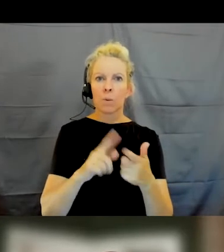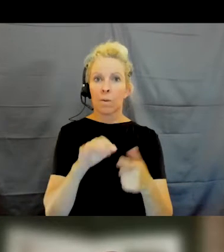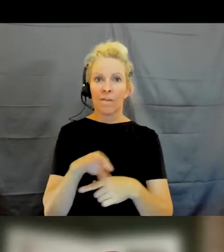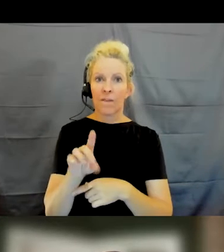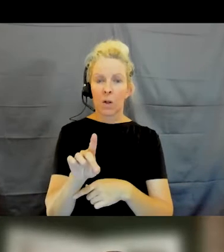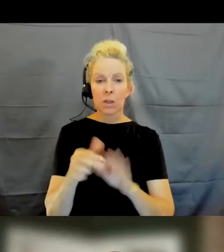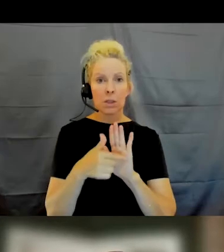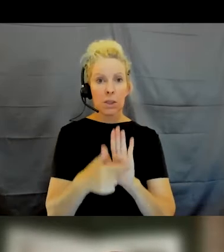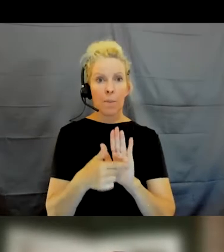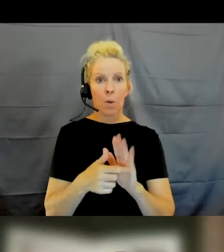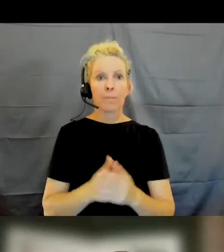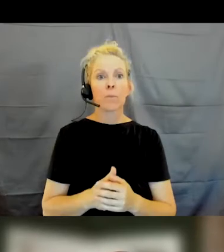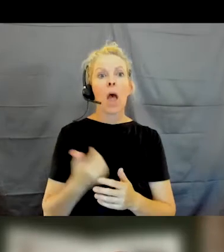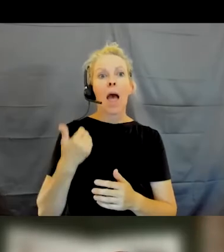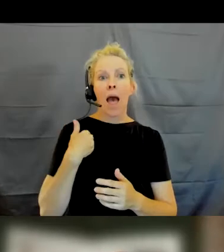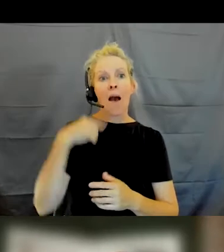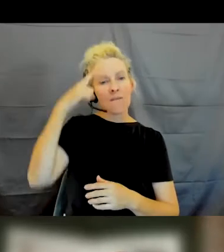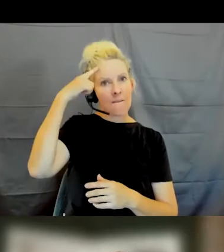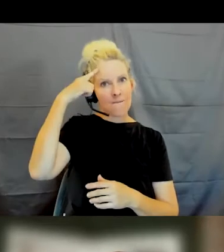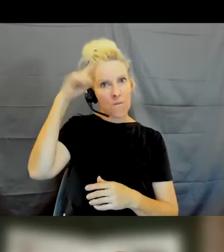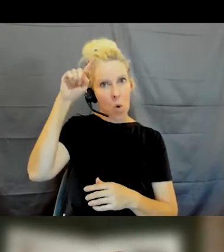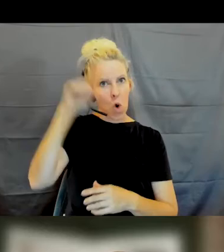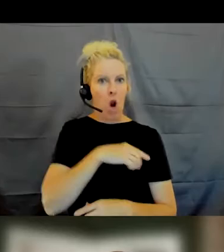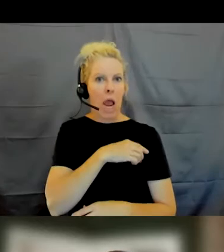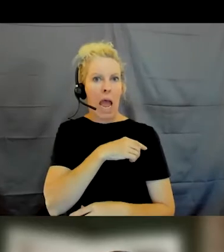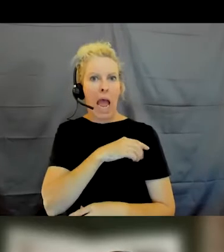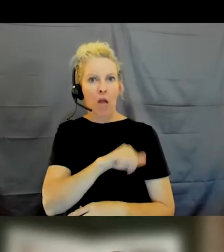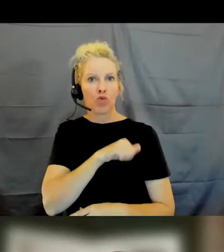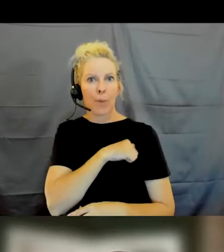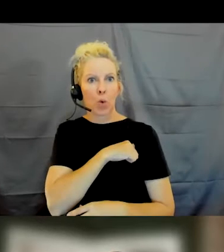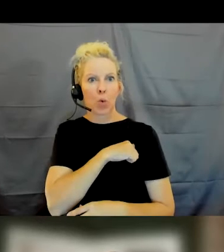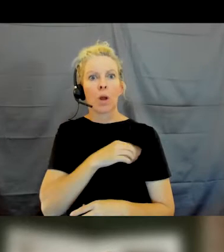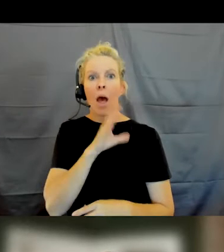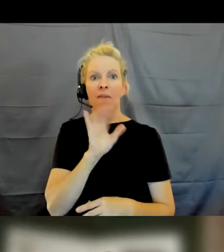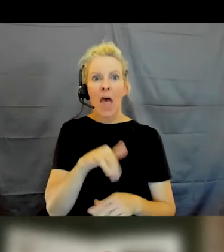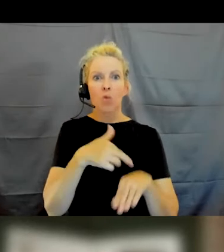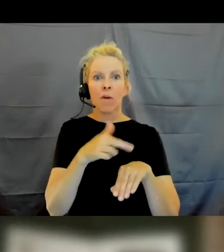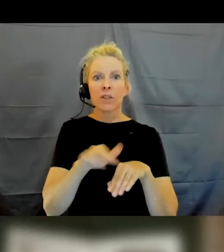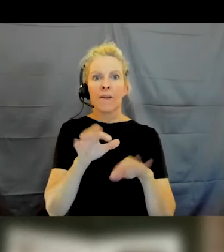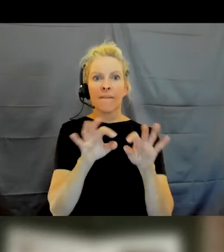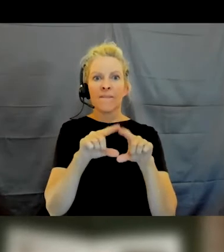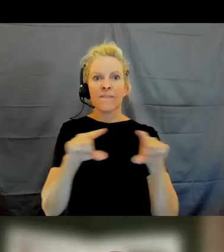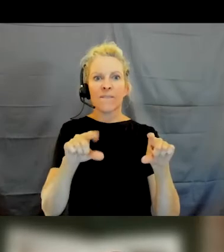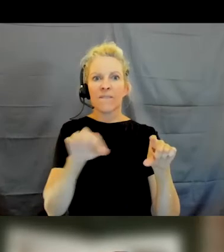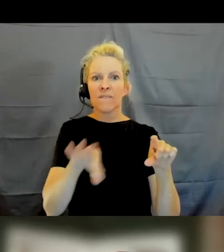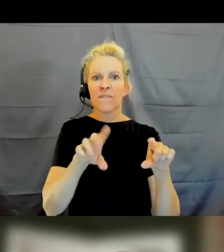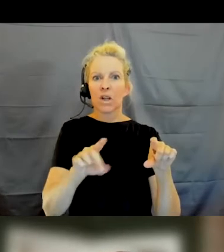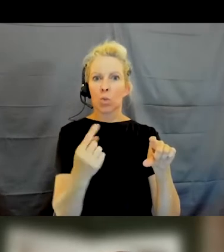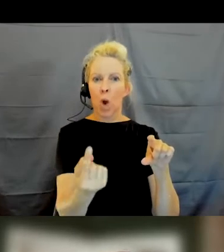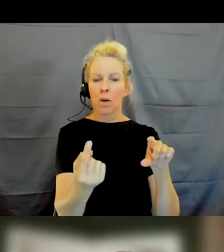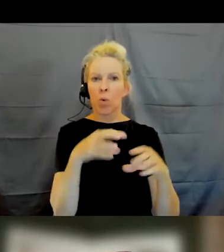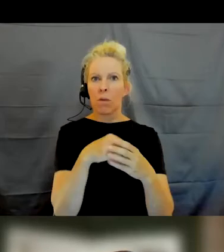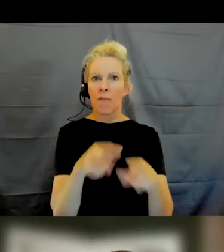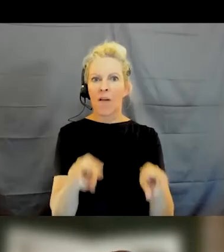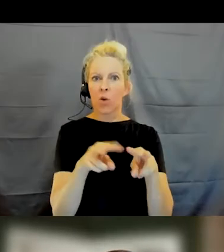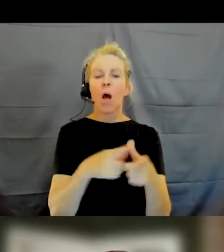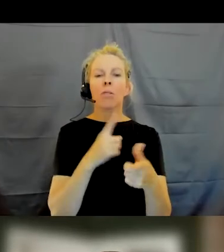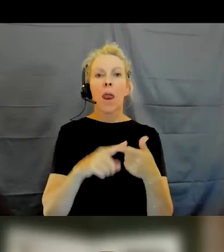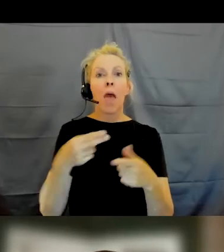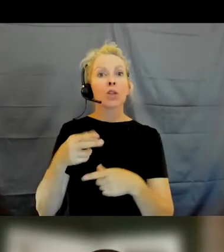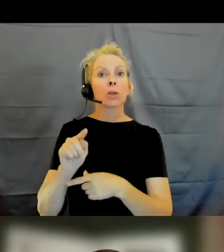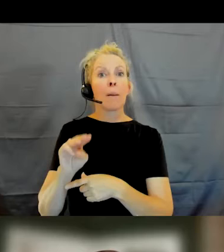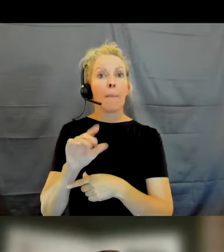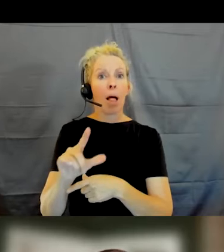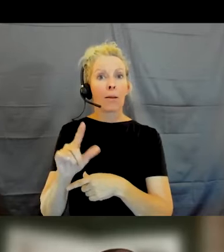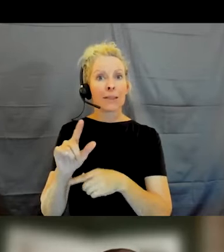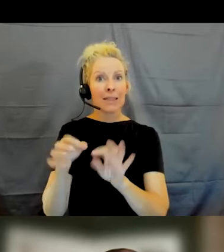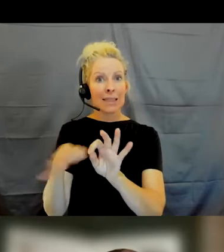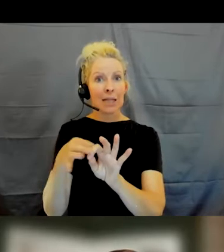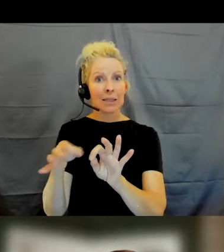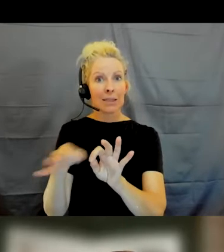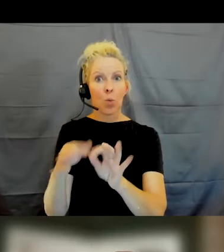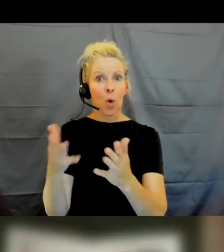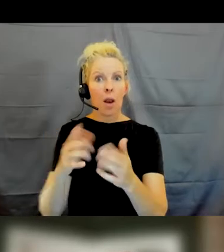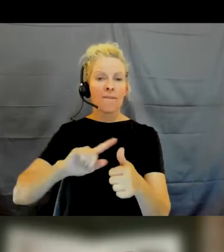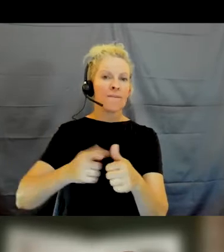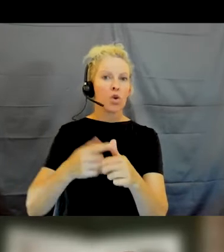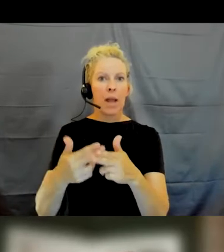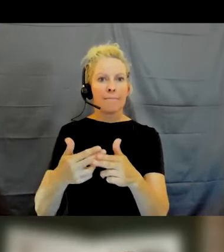a four attribute. ID one inside, and then the HTML is first name. We have an ID below that,